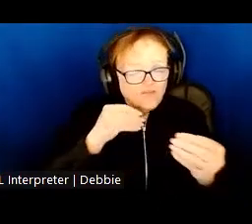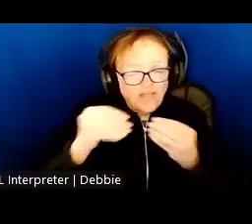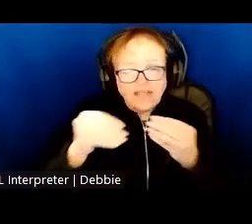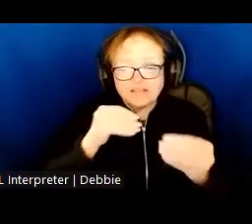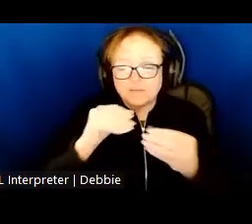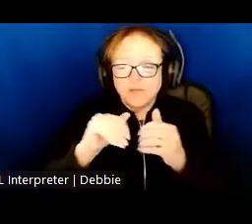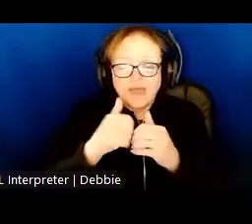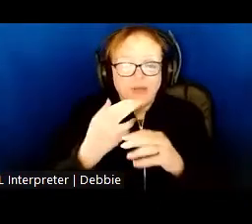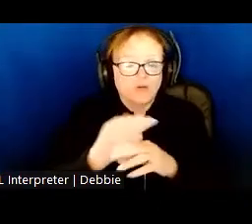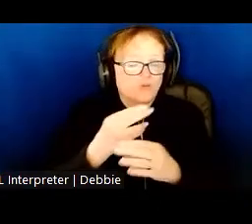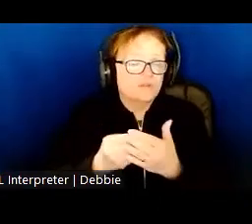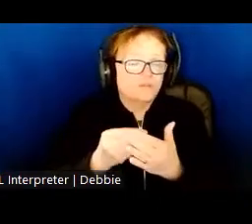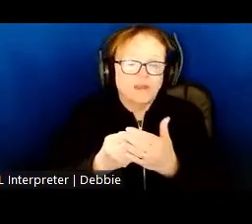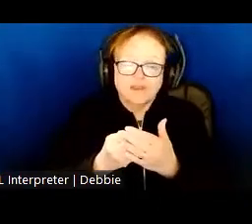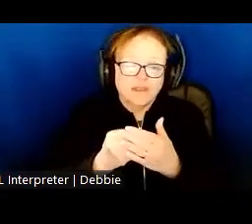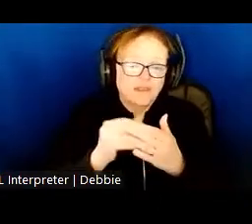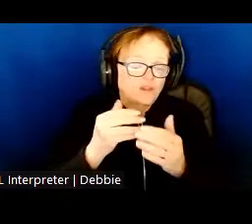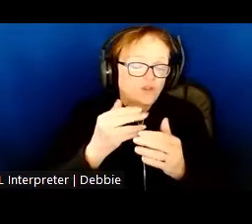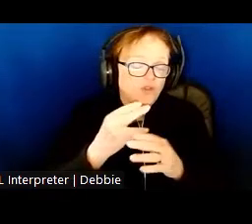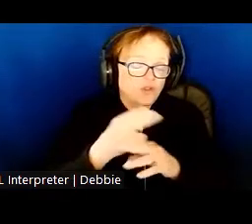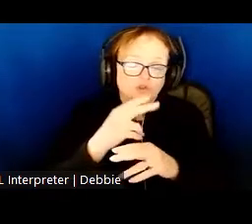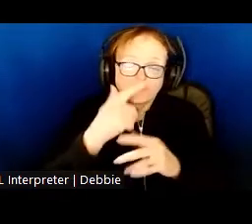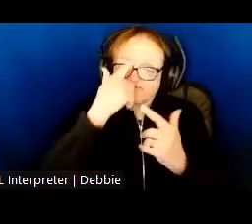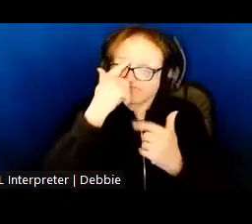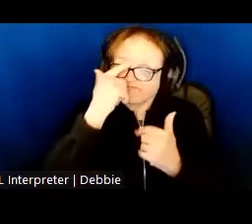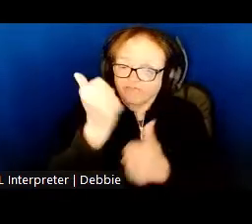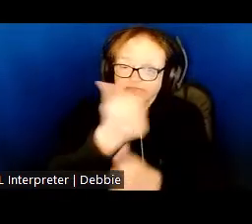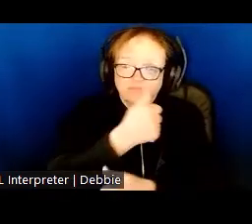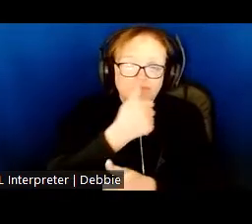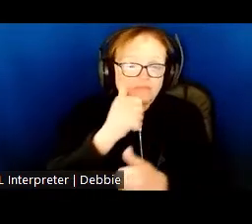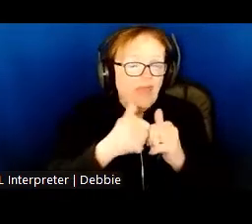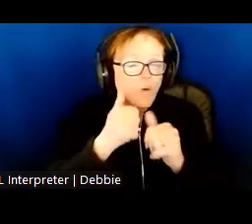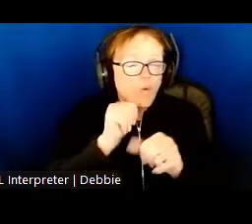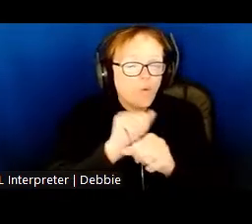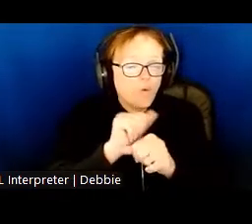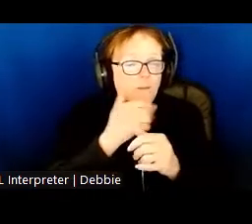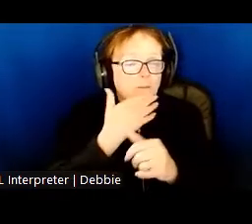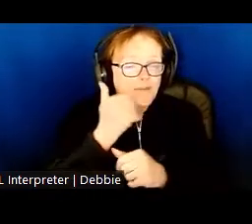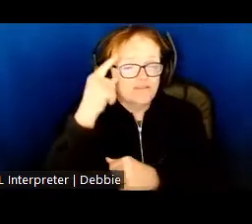works best for them.